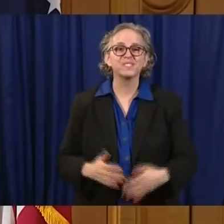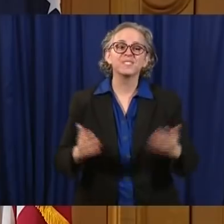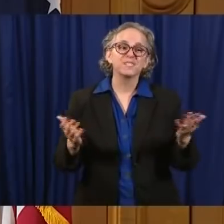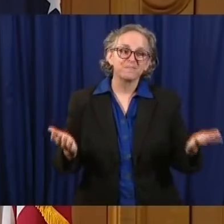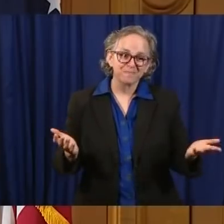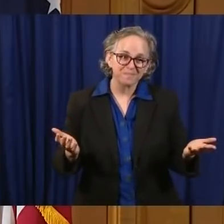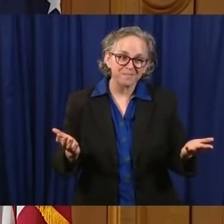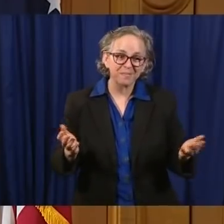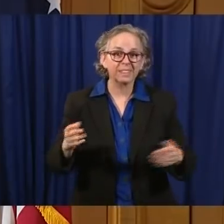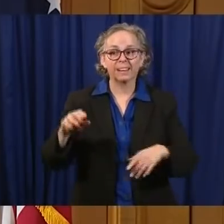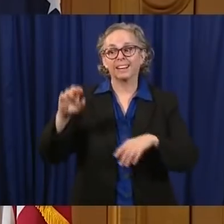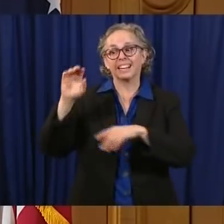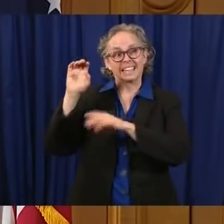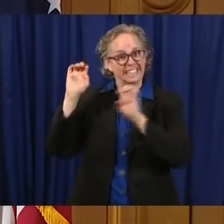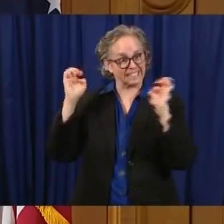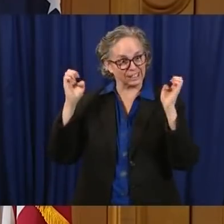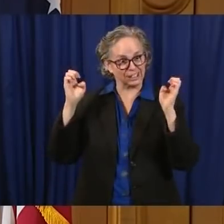THAT WAS QUITE A GOOD